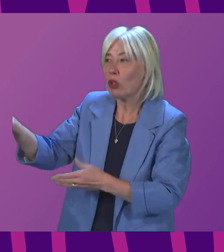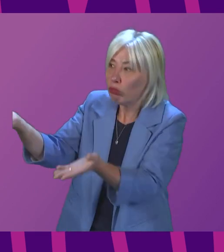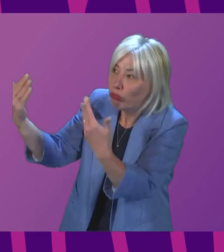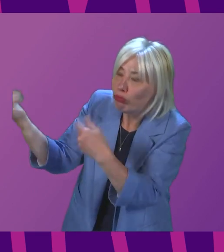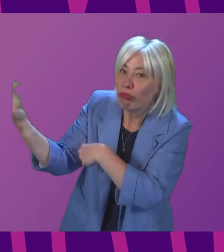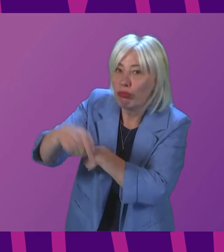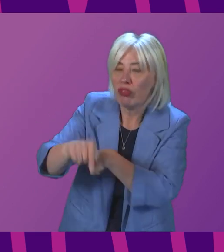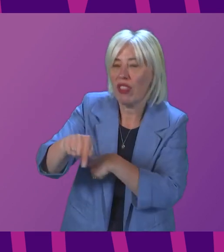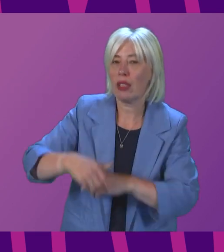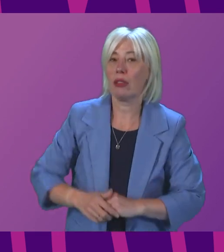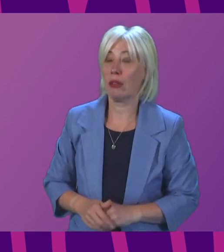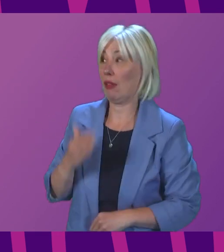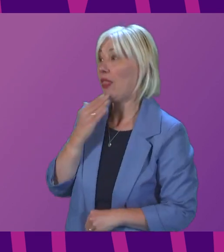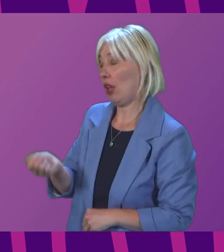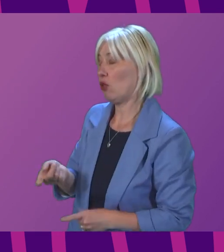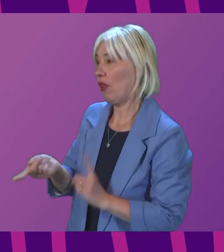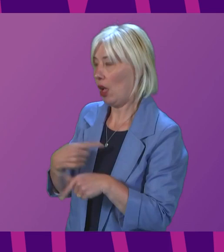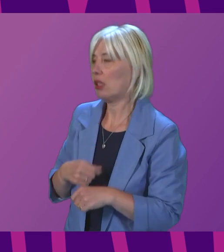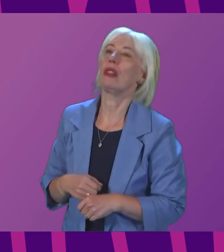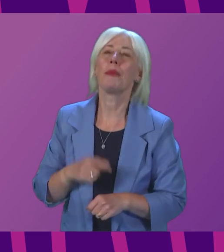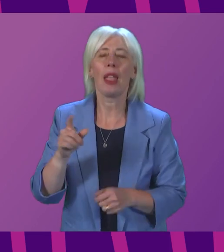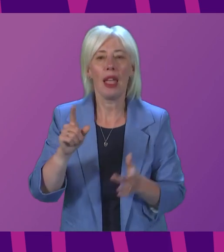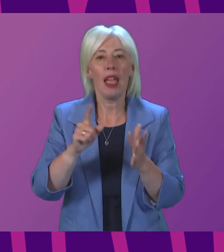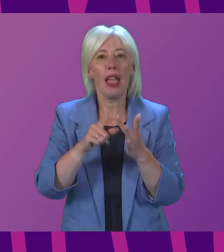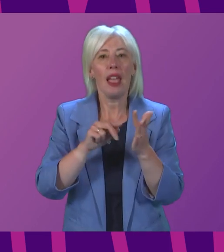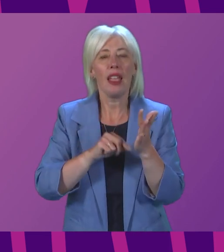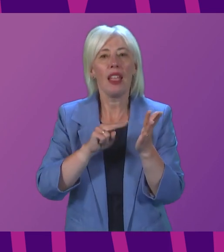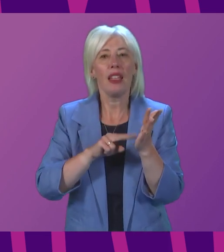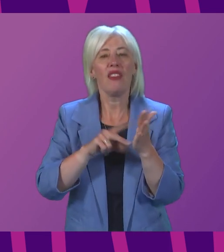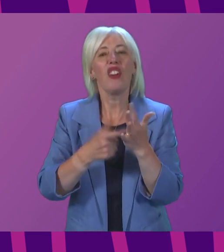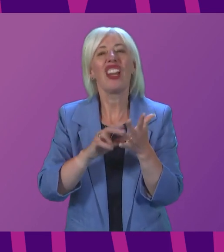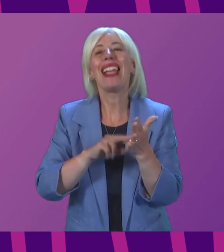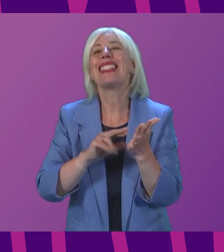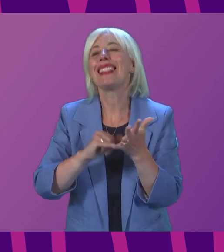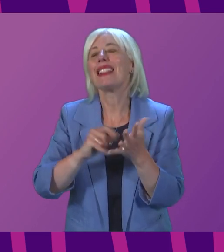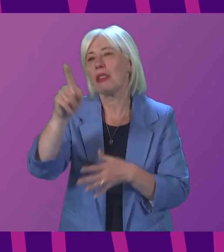The First Minister’s comments about Inverness are interesting, because the plan was announced